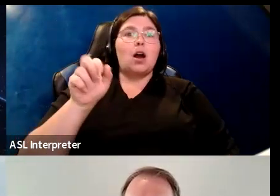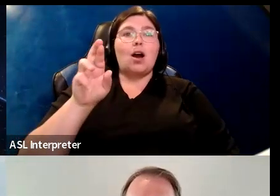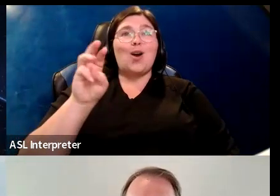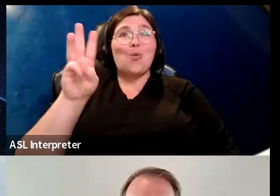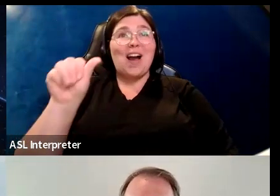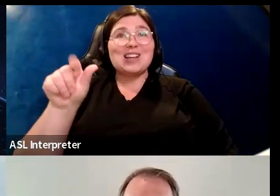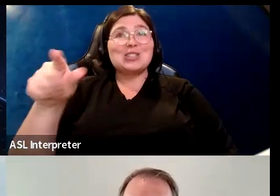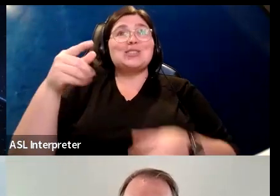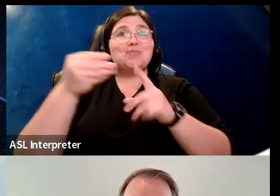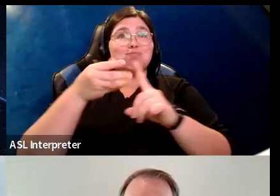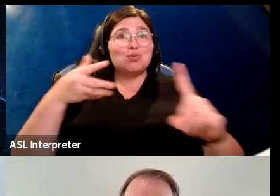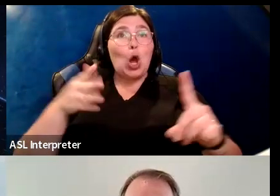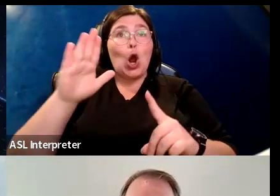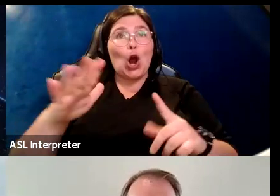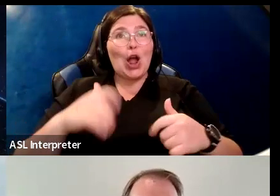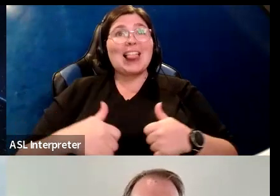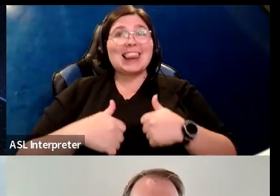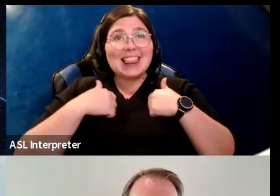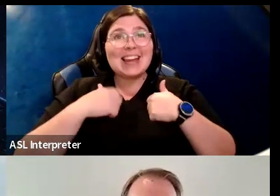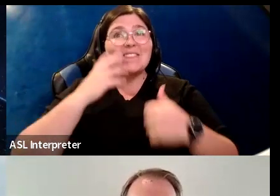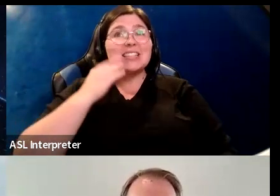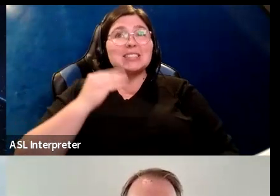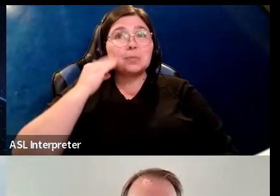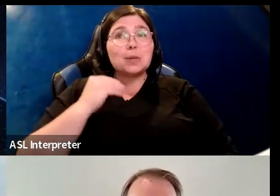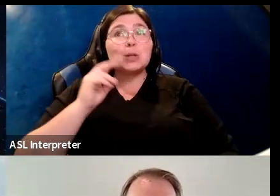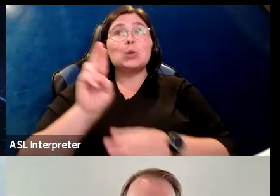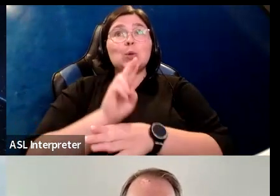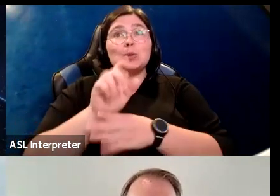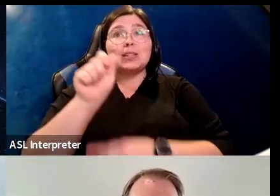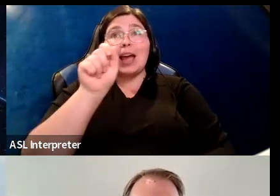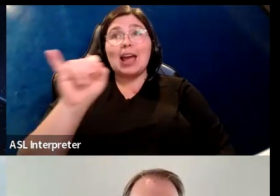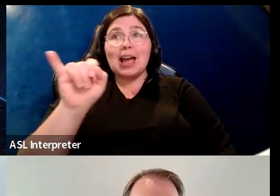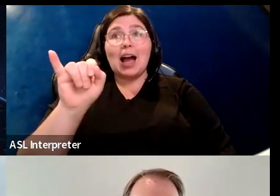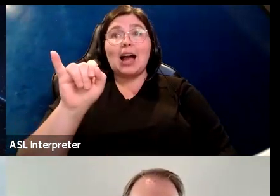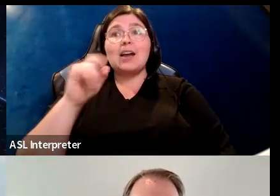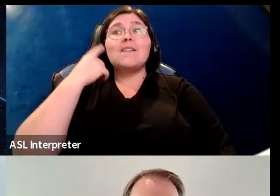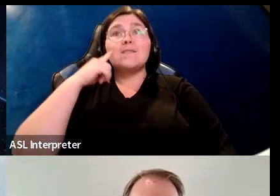about her lived experience using AI as an accessibility tool.